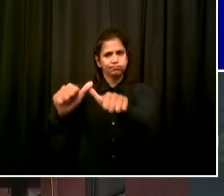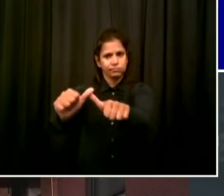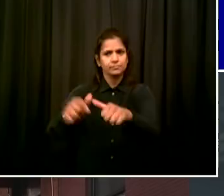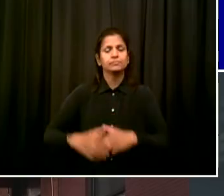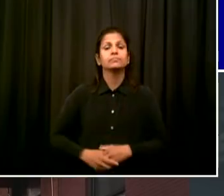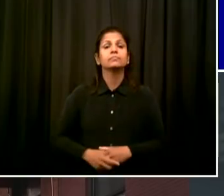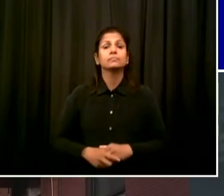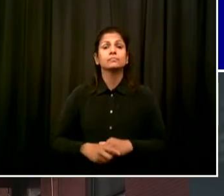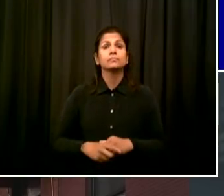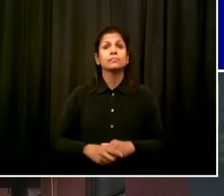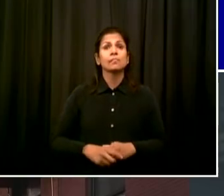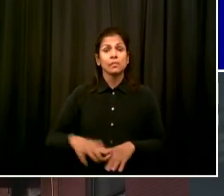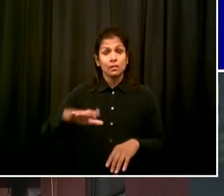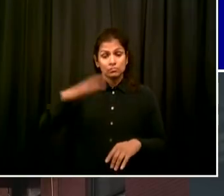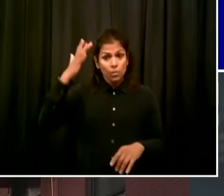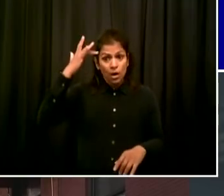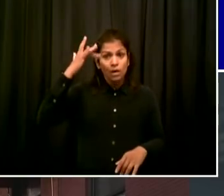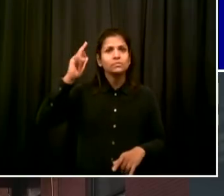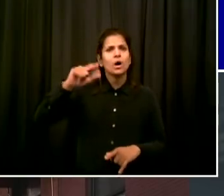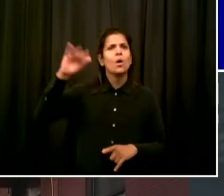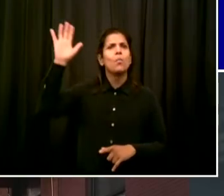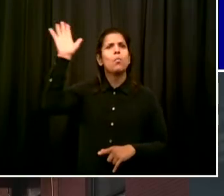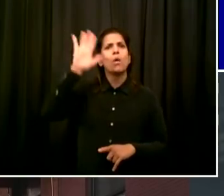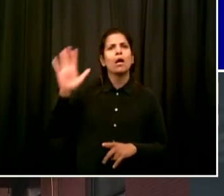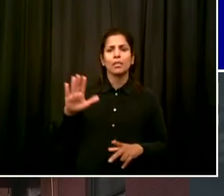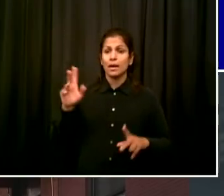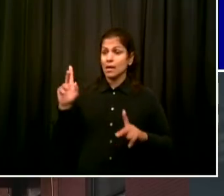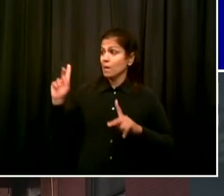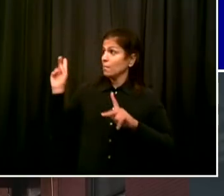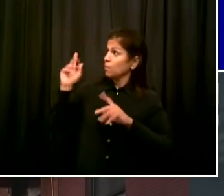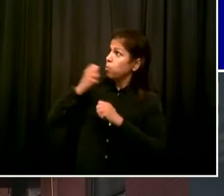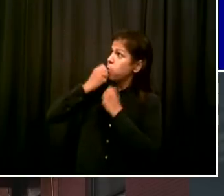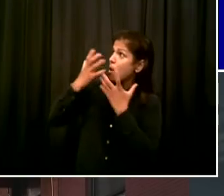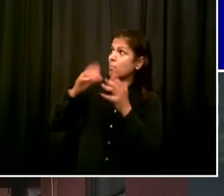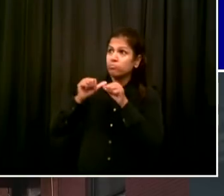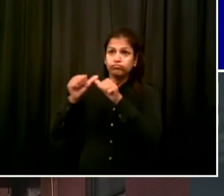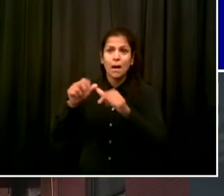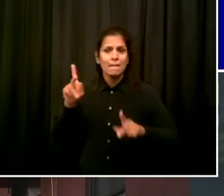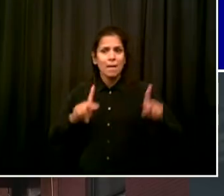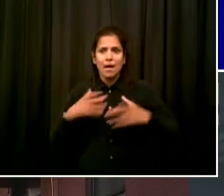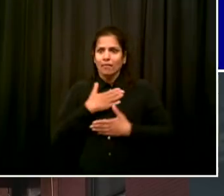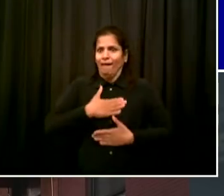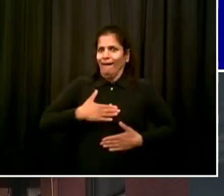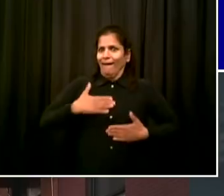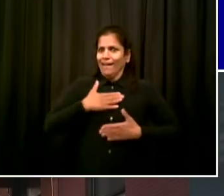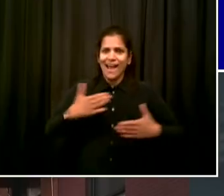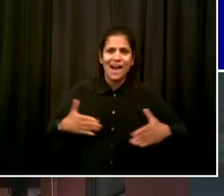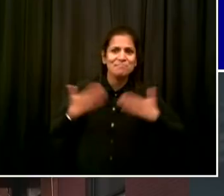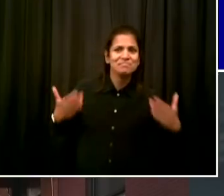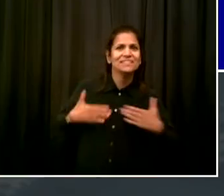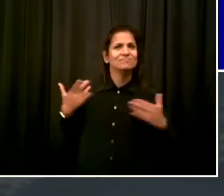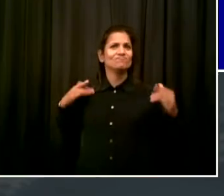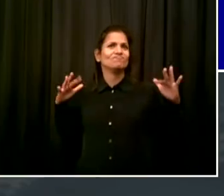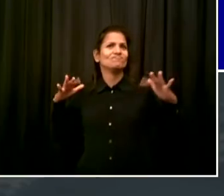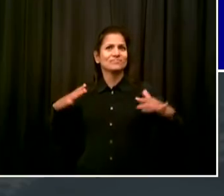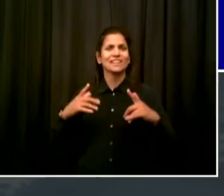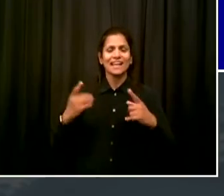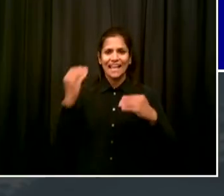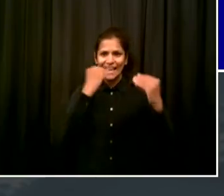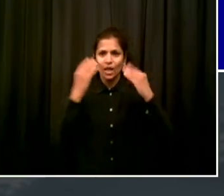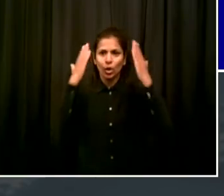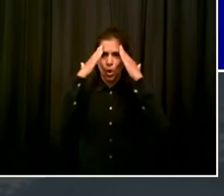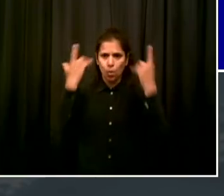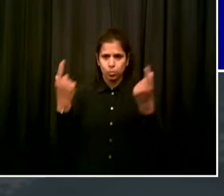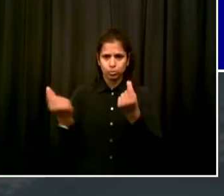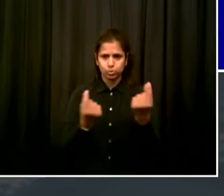THROUGH OCTOBER